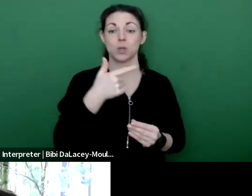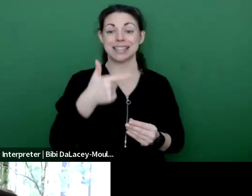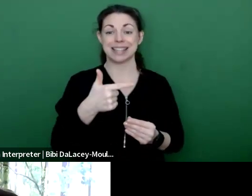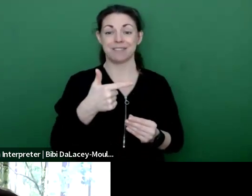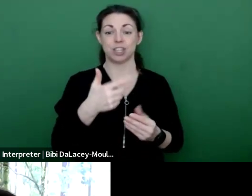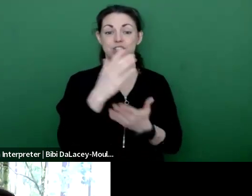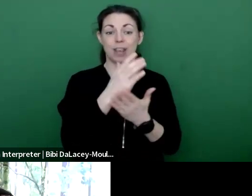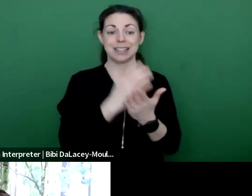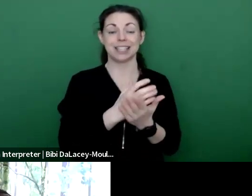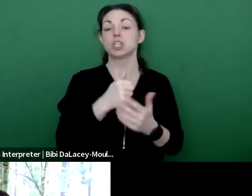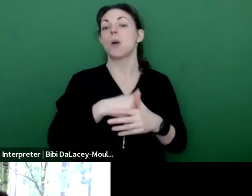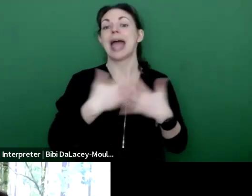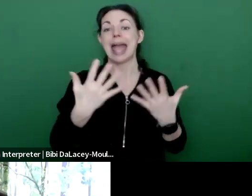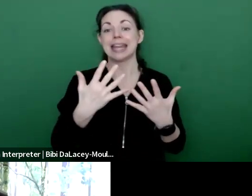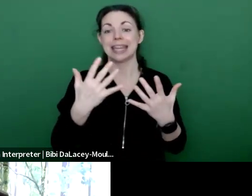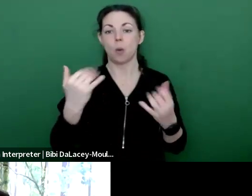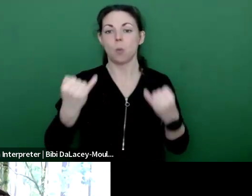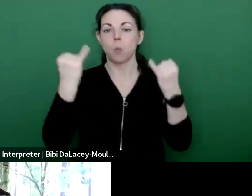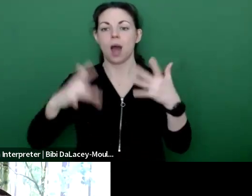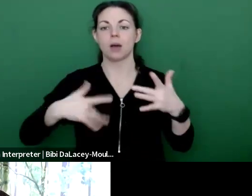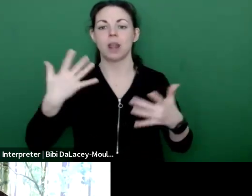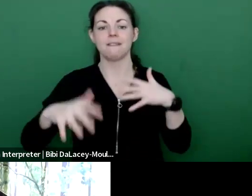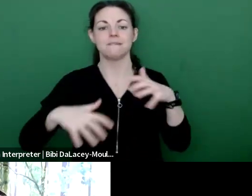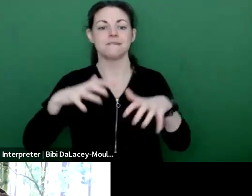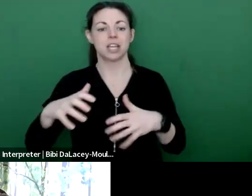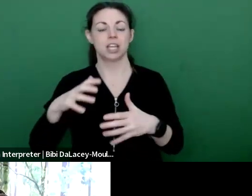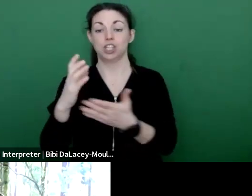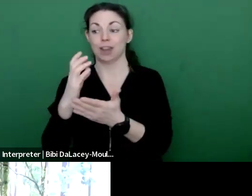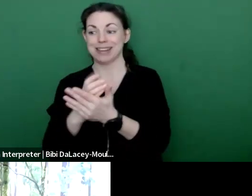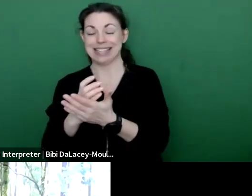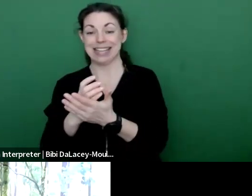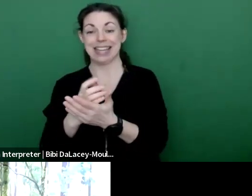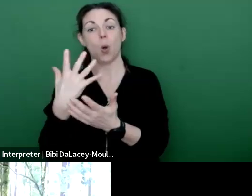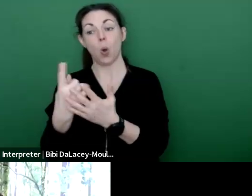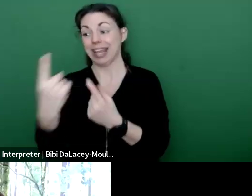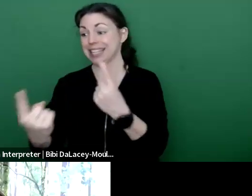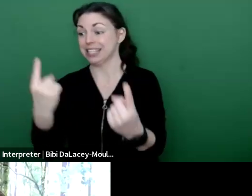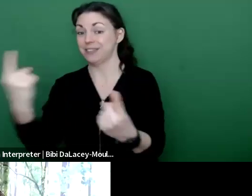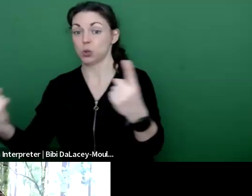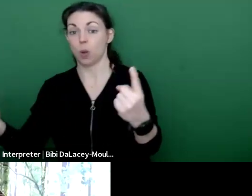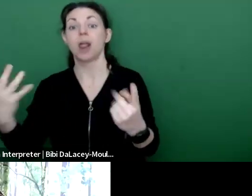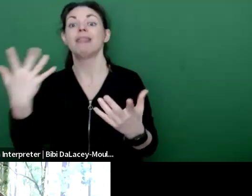that you've heard of is a completely independent charity, and then we have the central team that supports all of them.